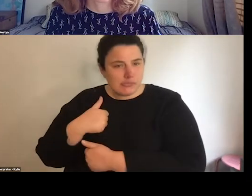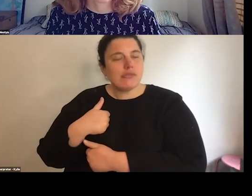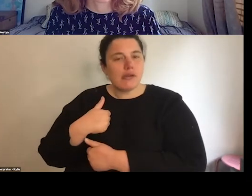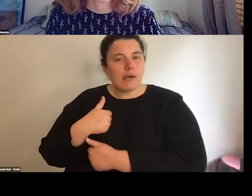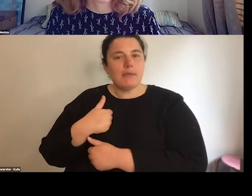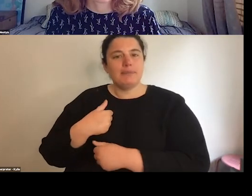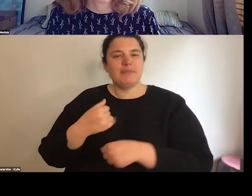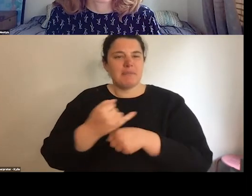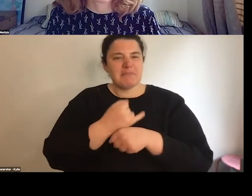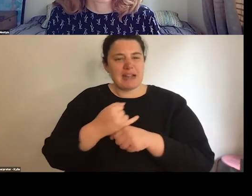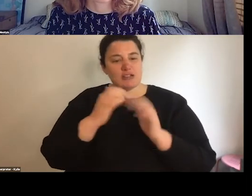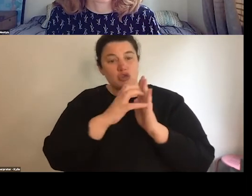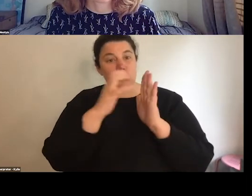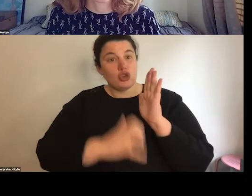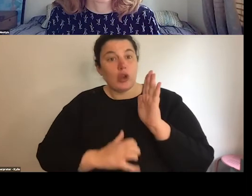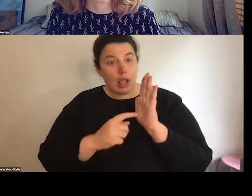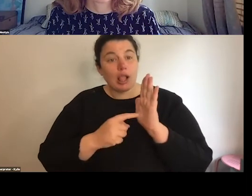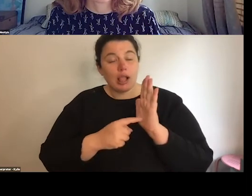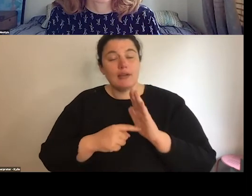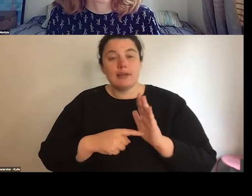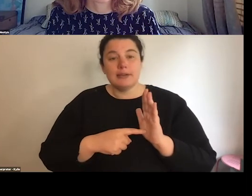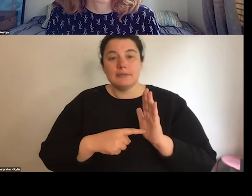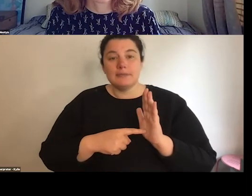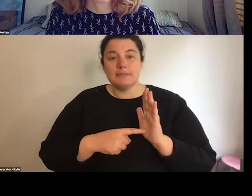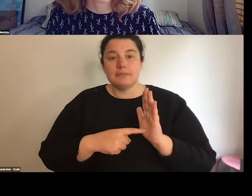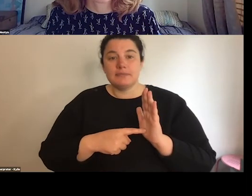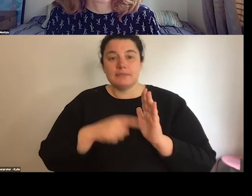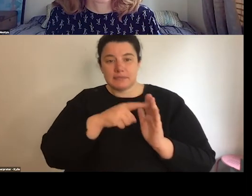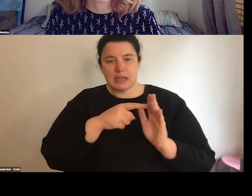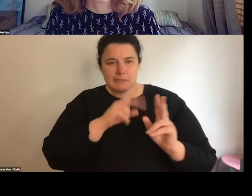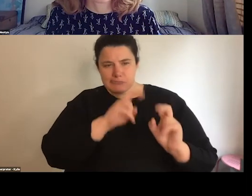and they've studied the long-term effects